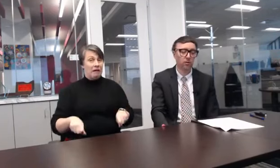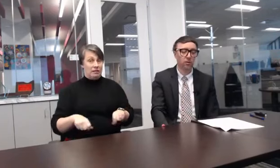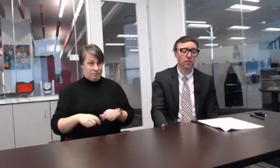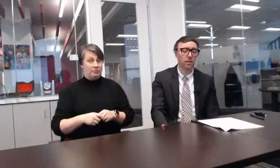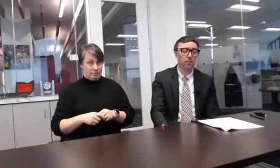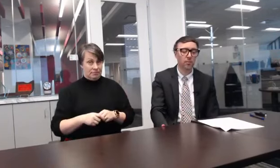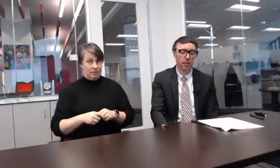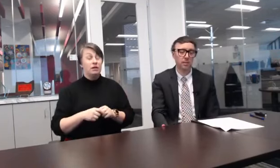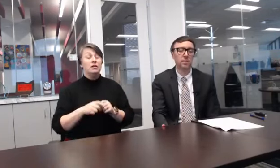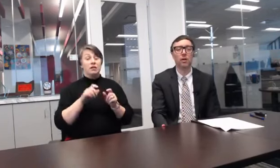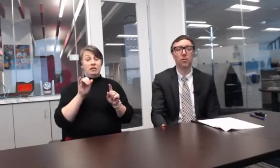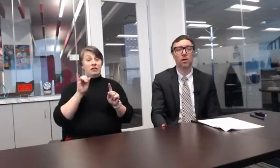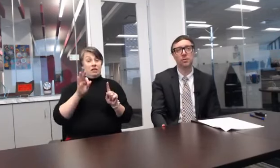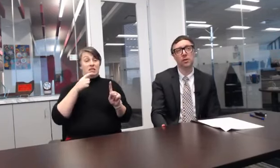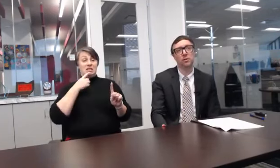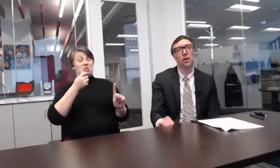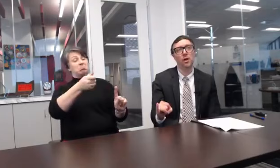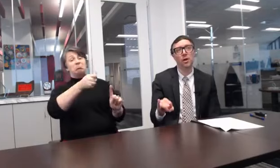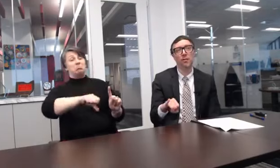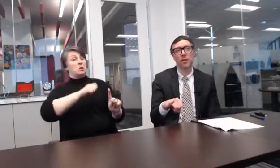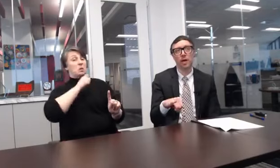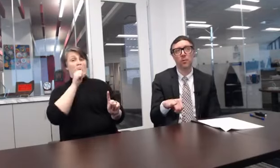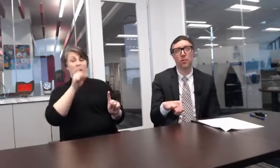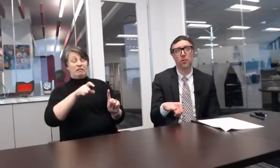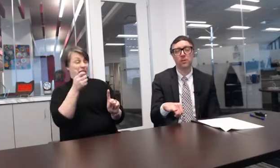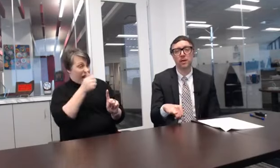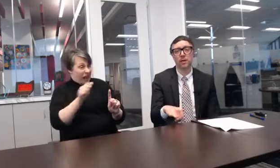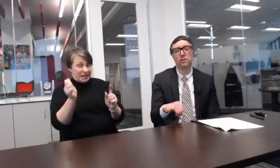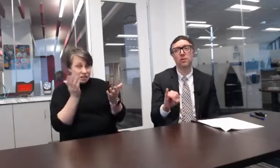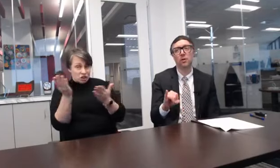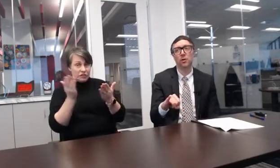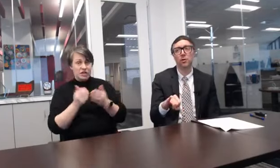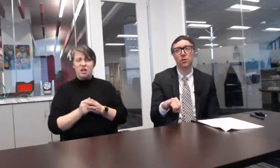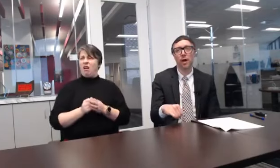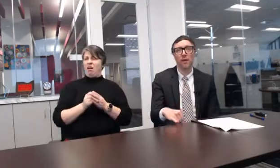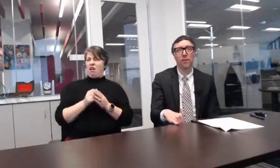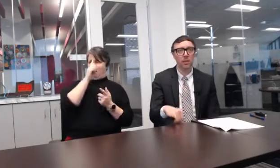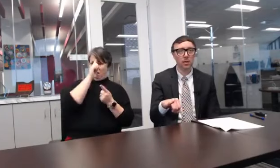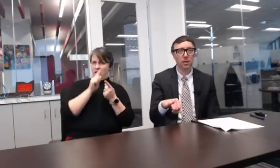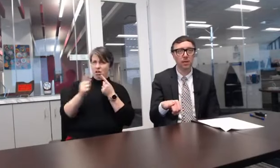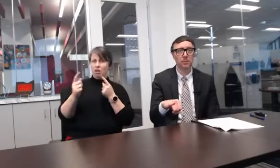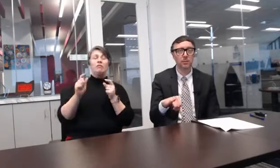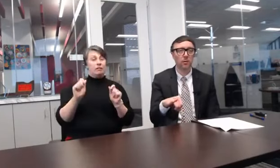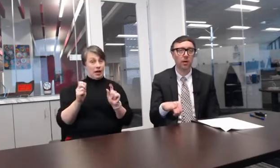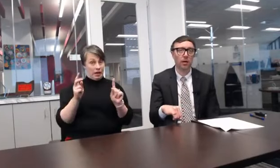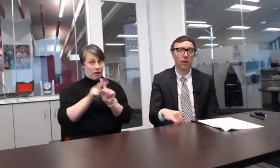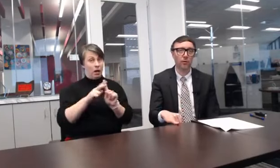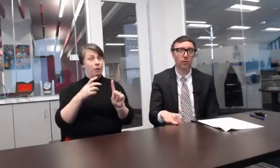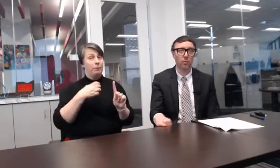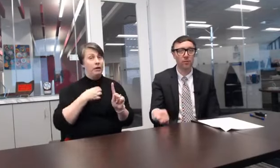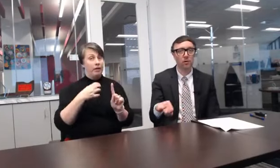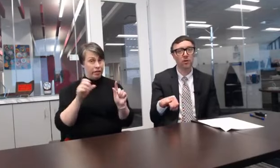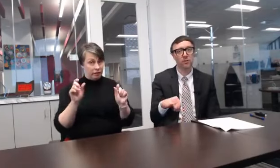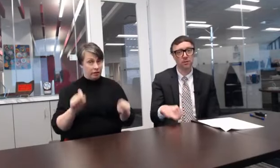through the state's Medicaid State Hearing process. If the County Board says you have Immediate Needs, but we're not going to offer you a waiver,